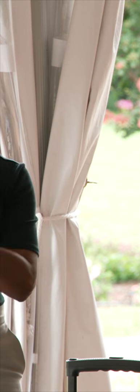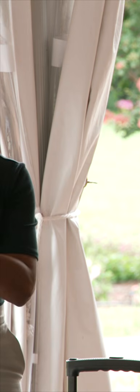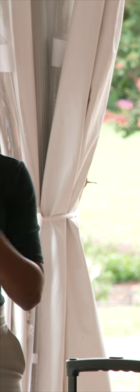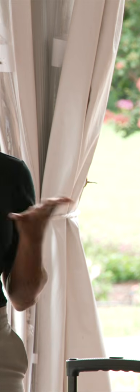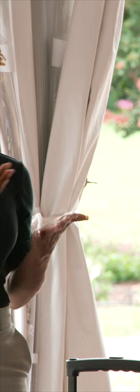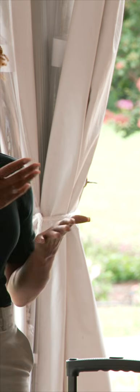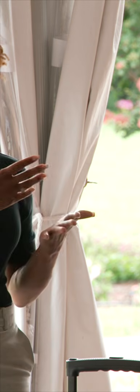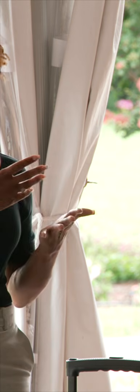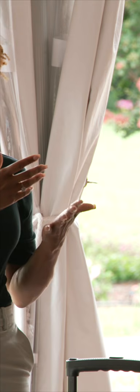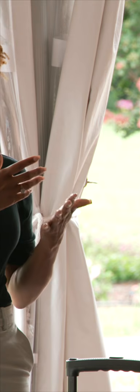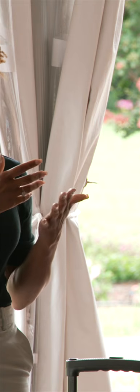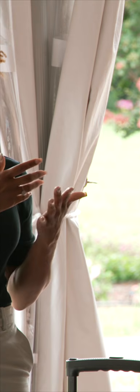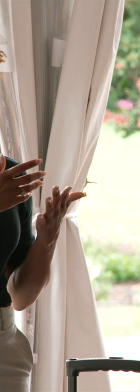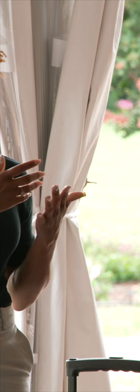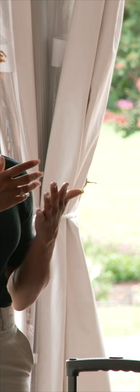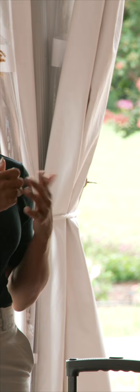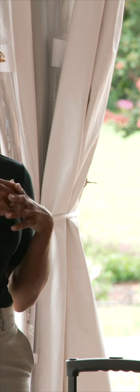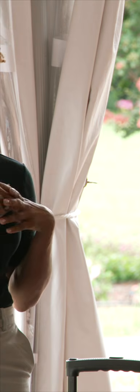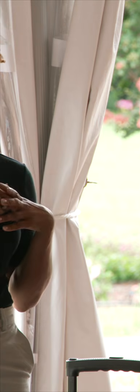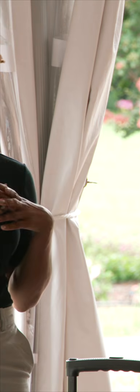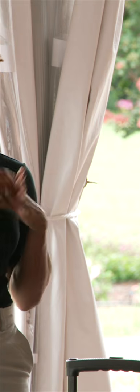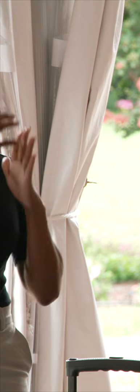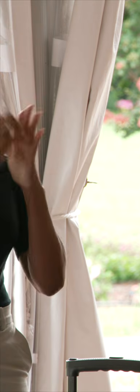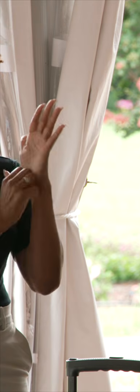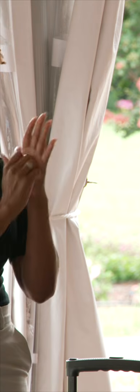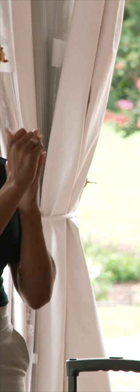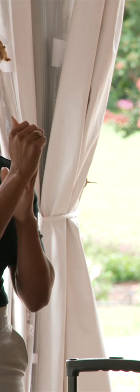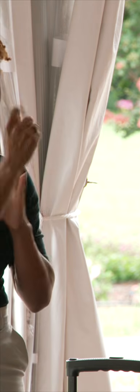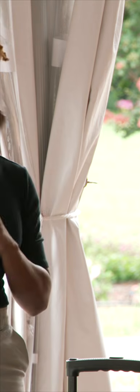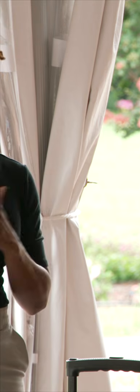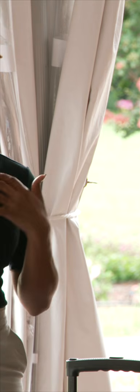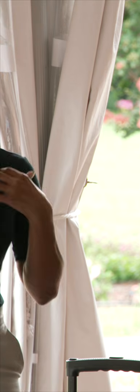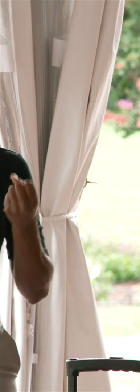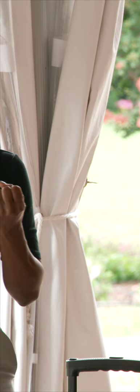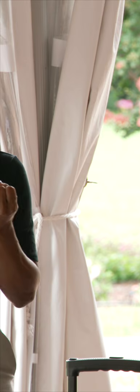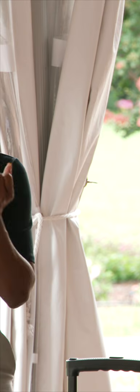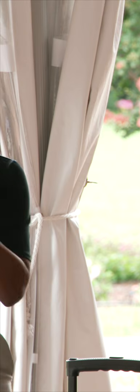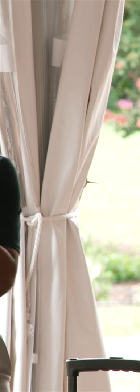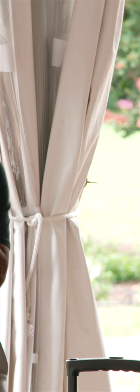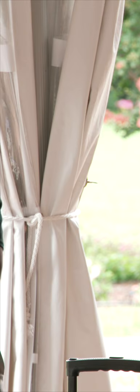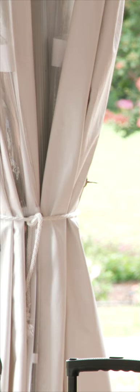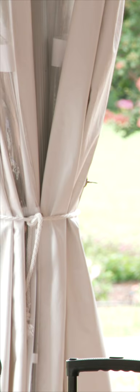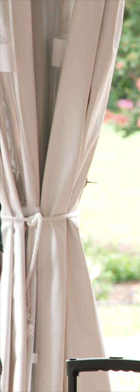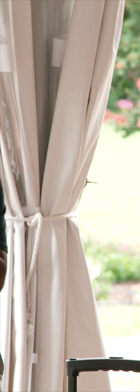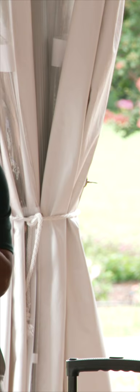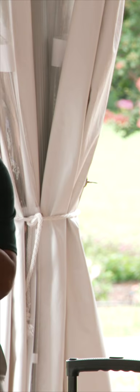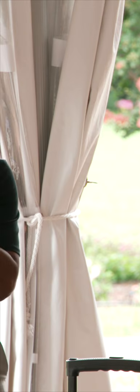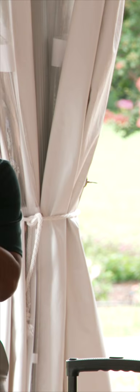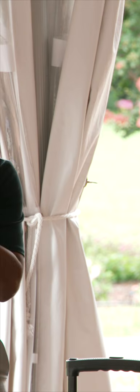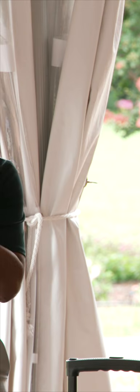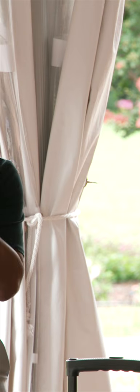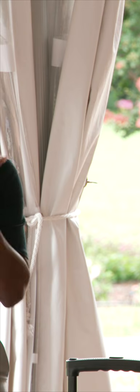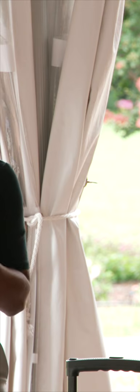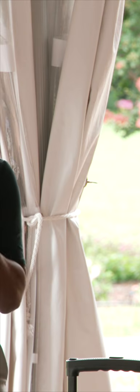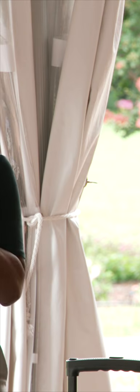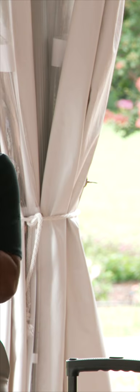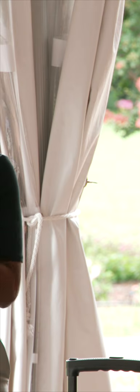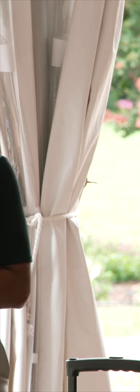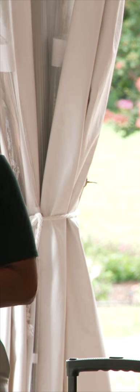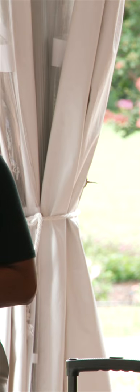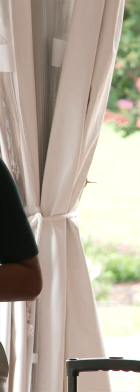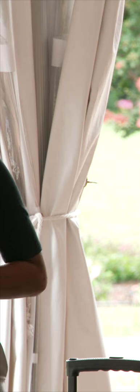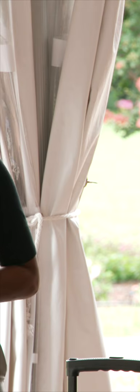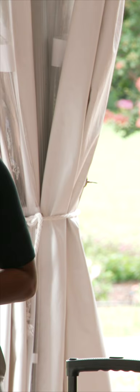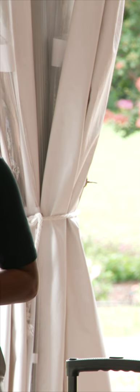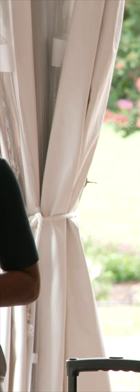to substance abuse to mental health, digital technologies, and AI. The principles underscore